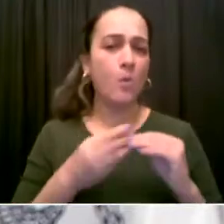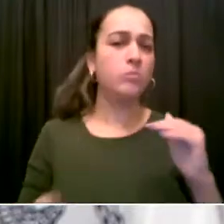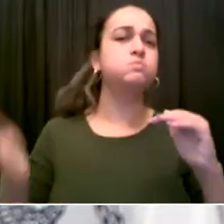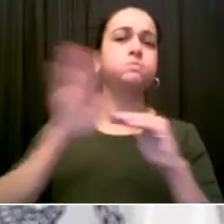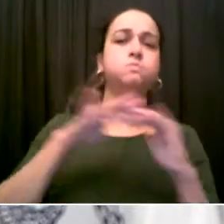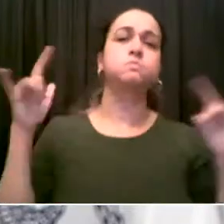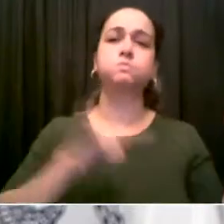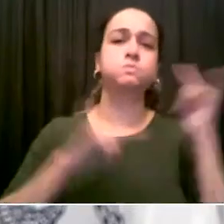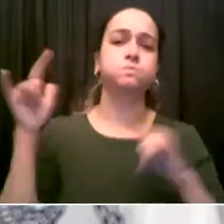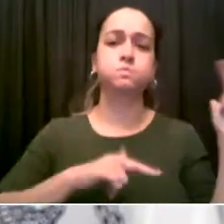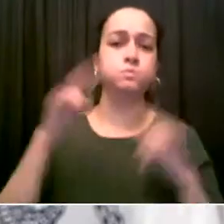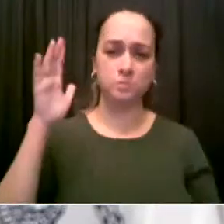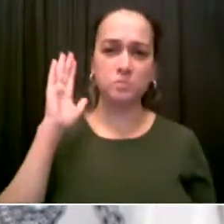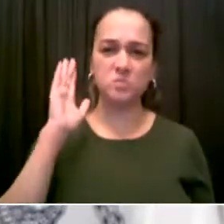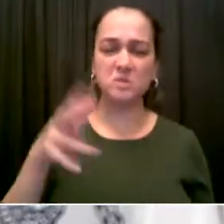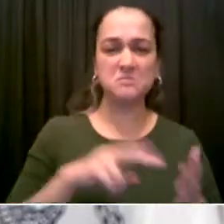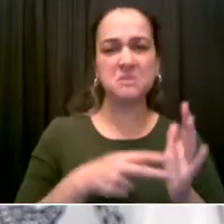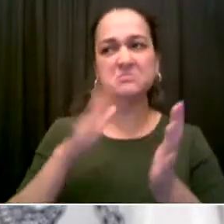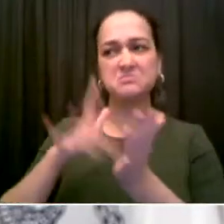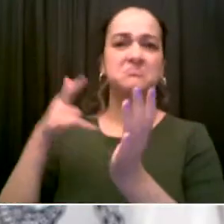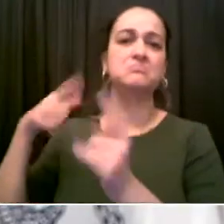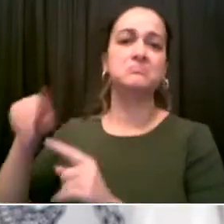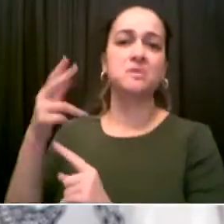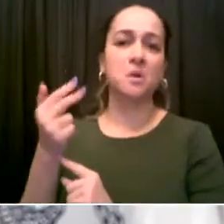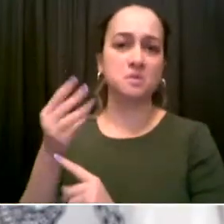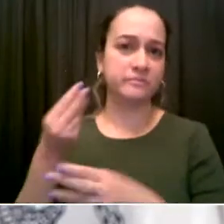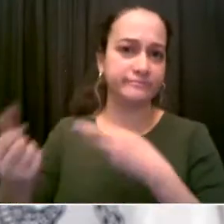, WE ARE SEEING MORE AND MORE TRAVEL AND TOURISM AND BUSINESS TRAVEL